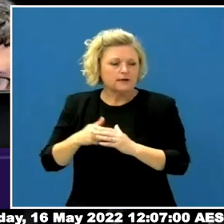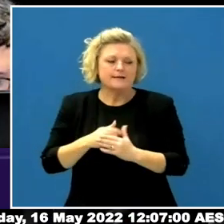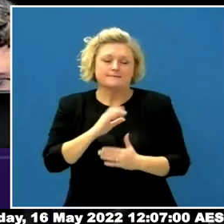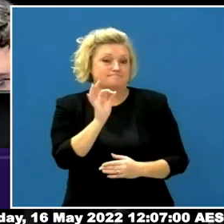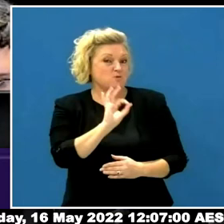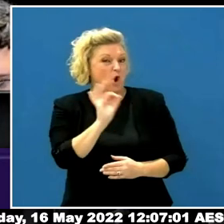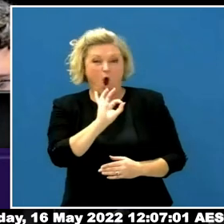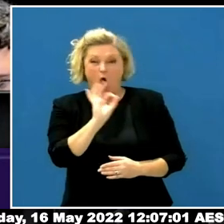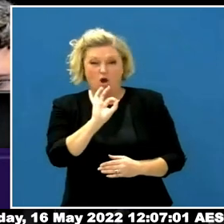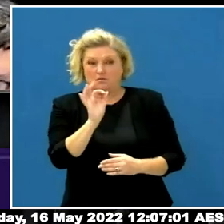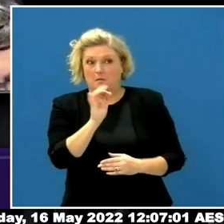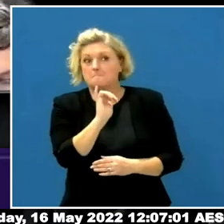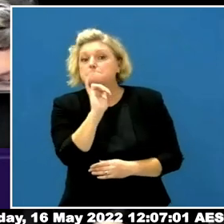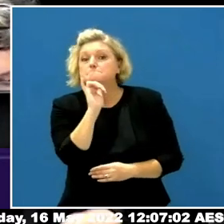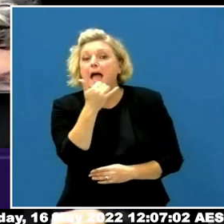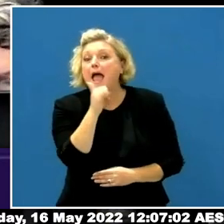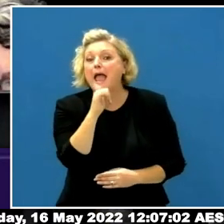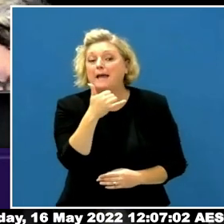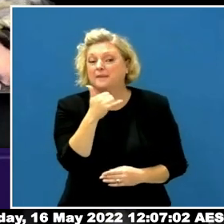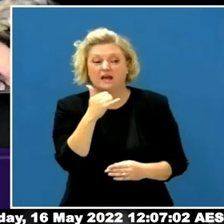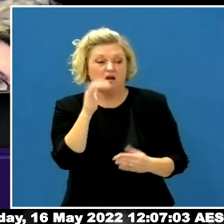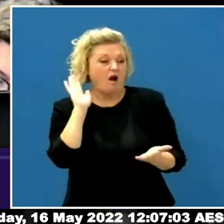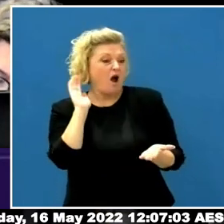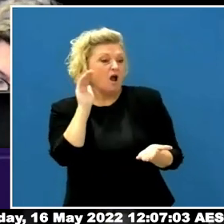Okay. SALLY: Or you'd turn up there and there was a different Team Leader.